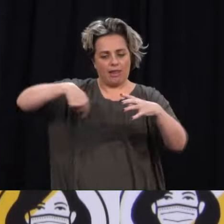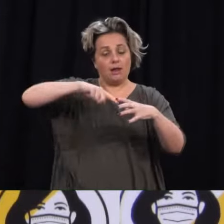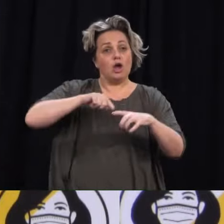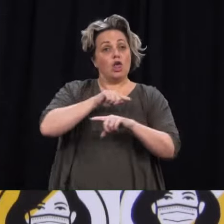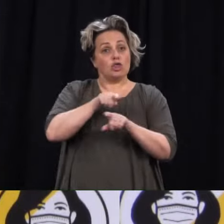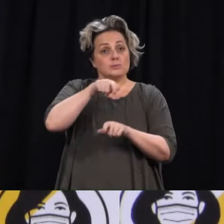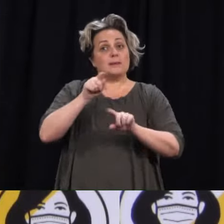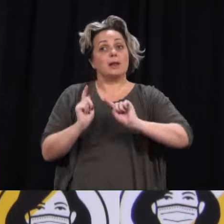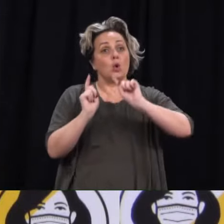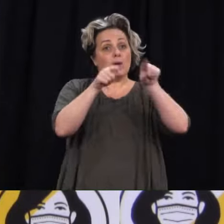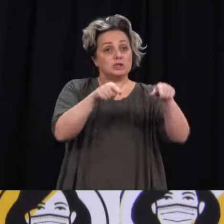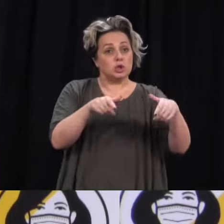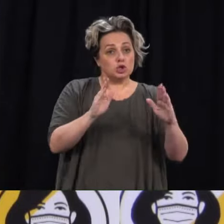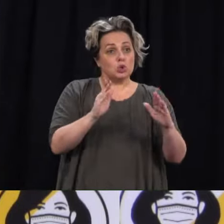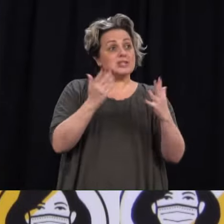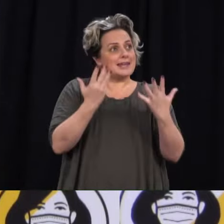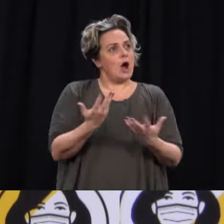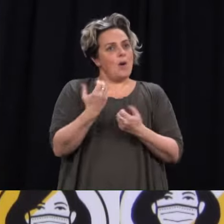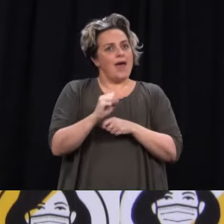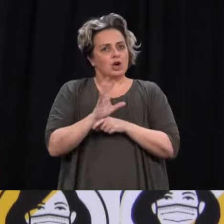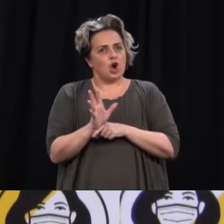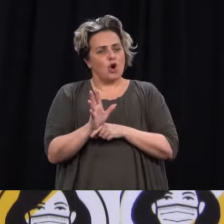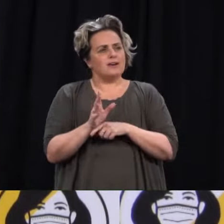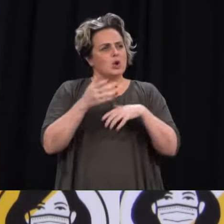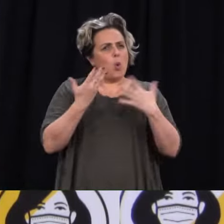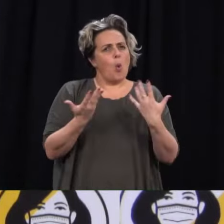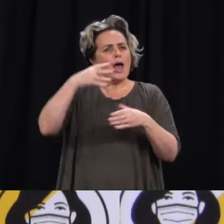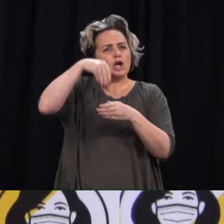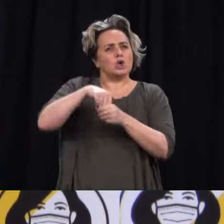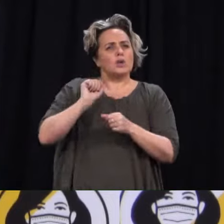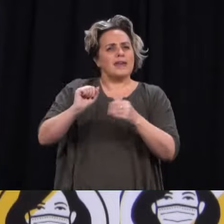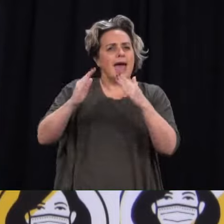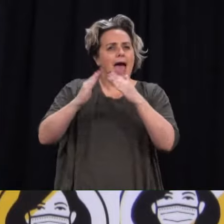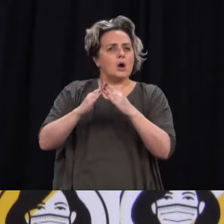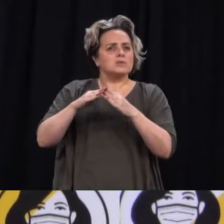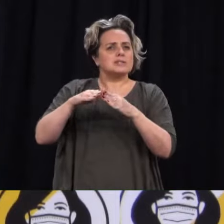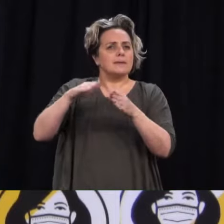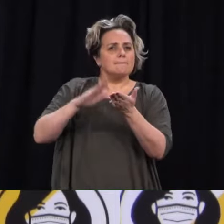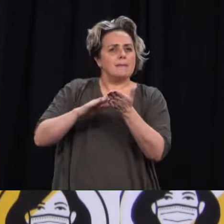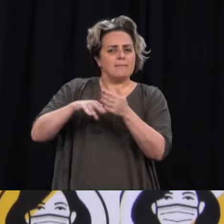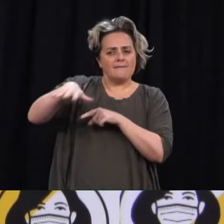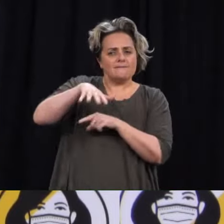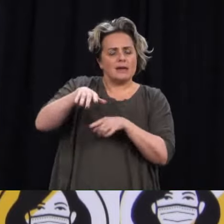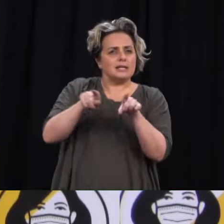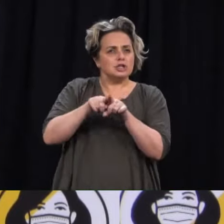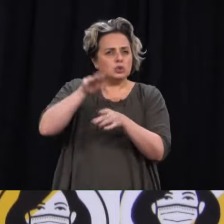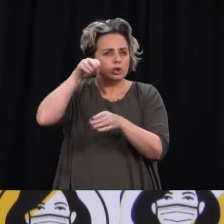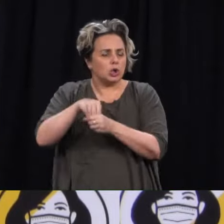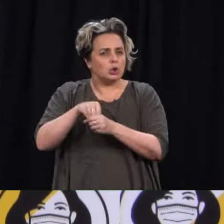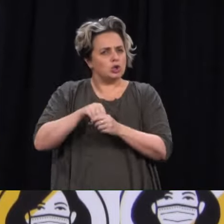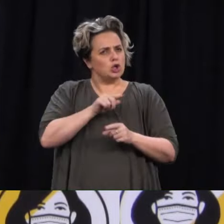cluster that you referred to of about 58 people in it, is that the number of people who were at the church who now have